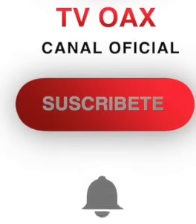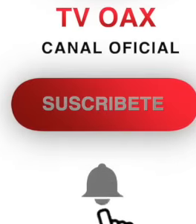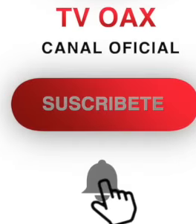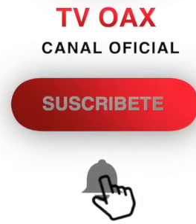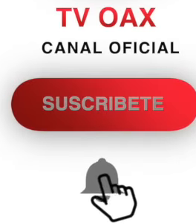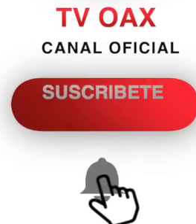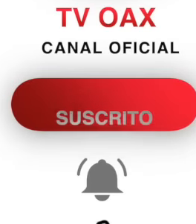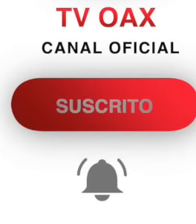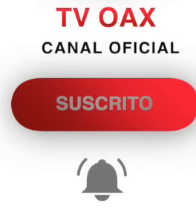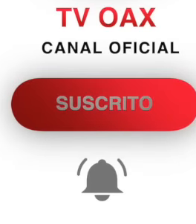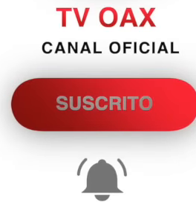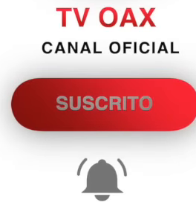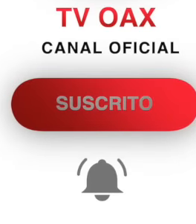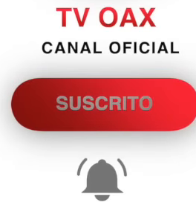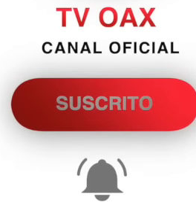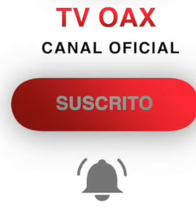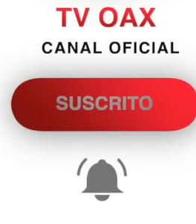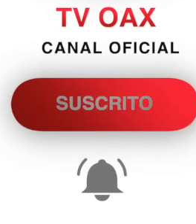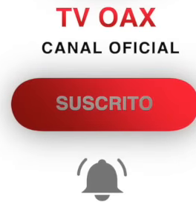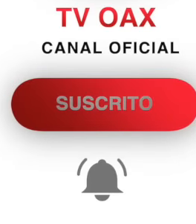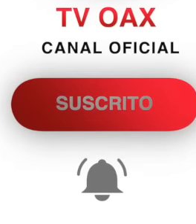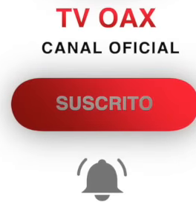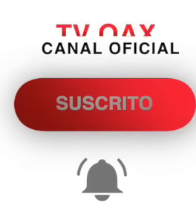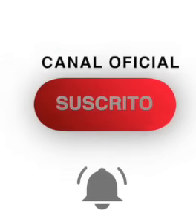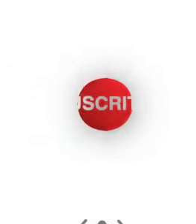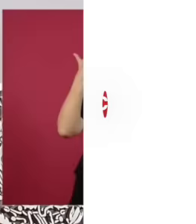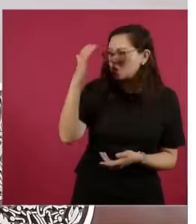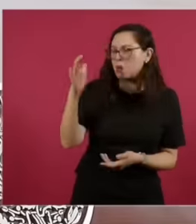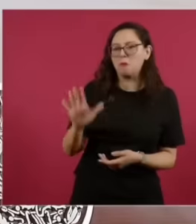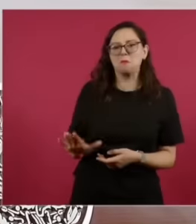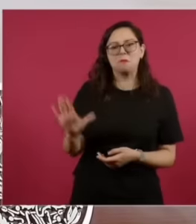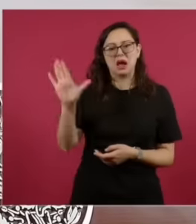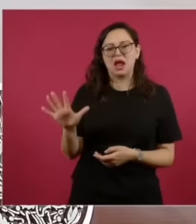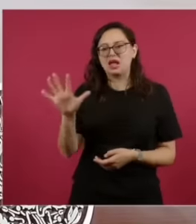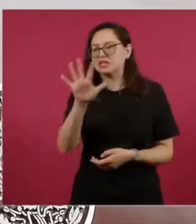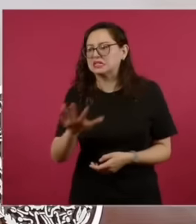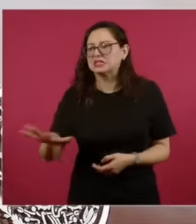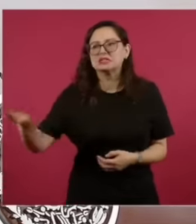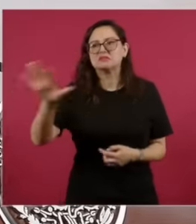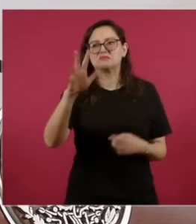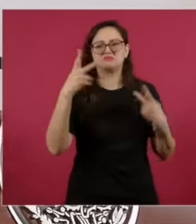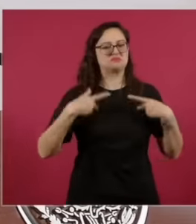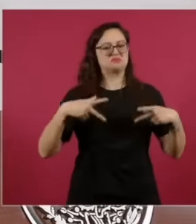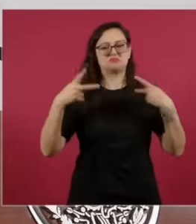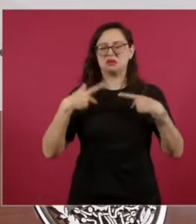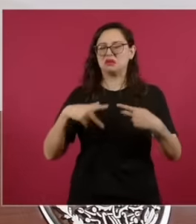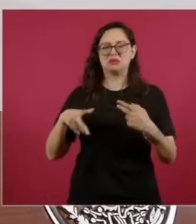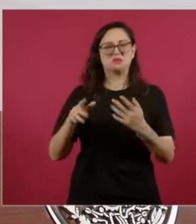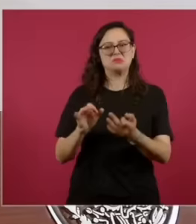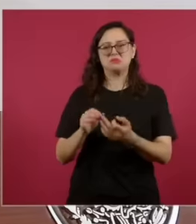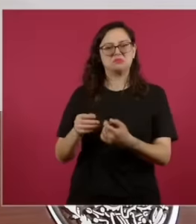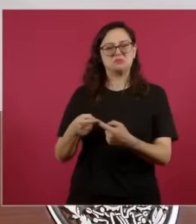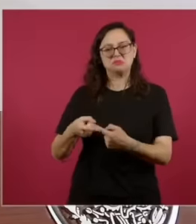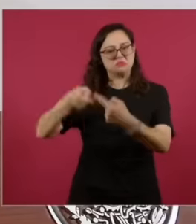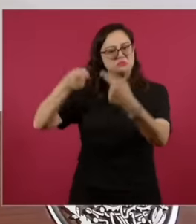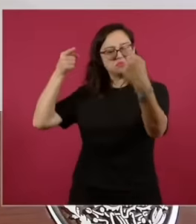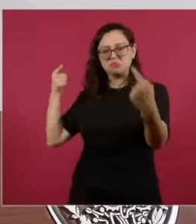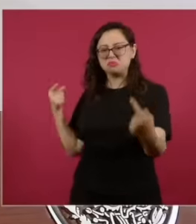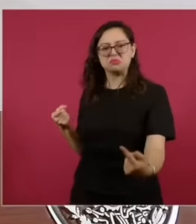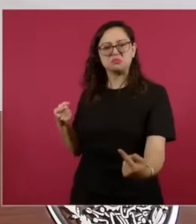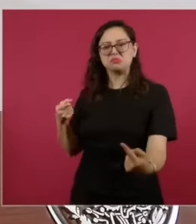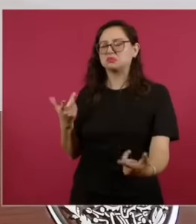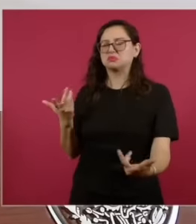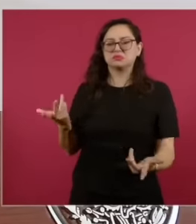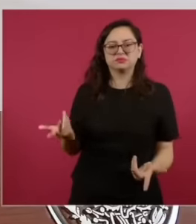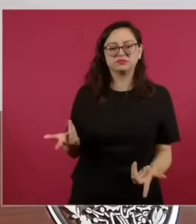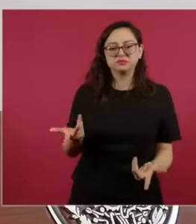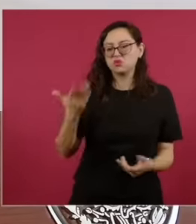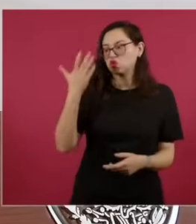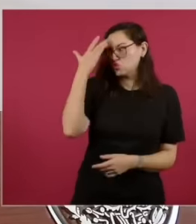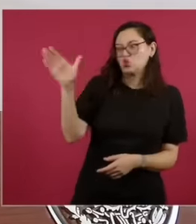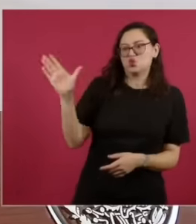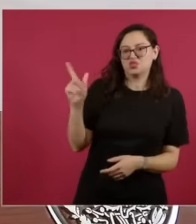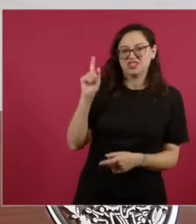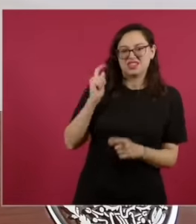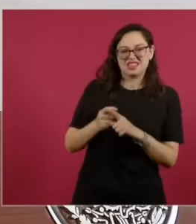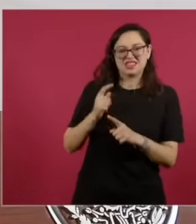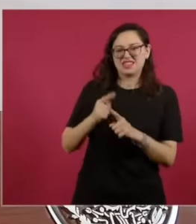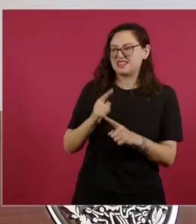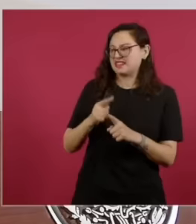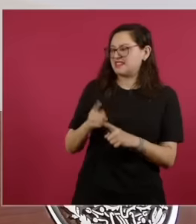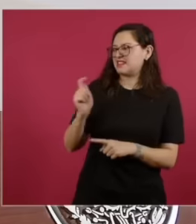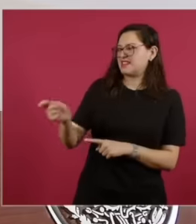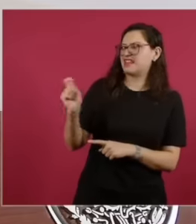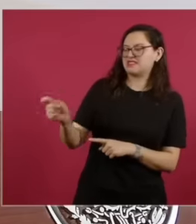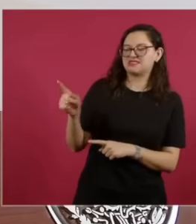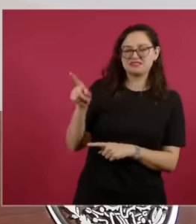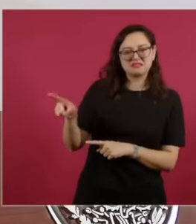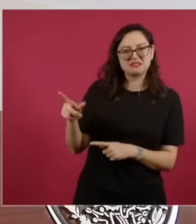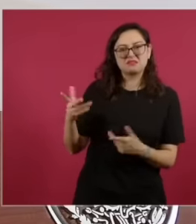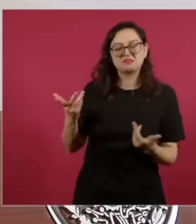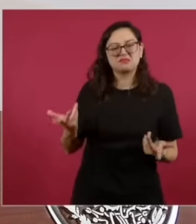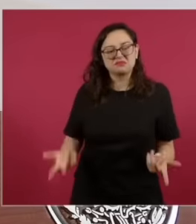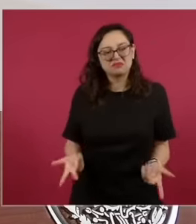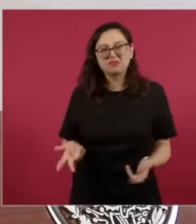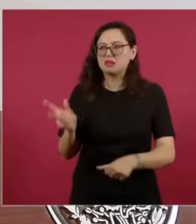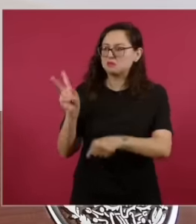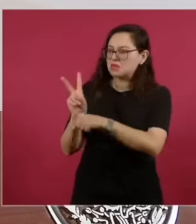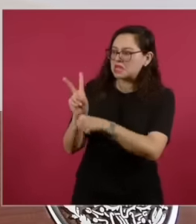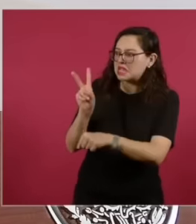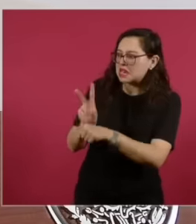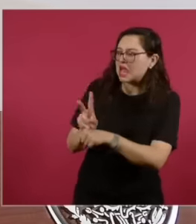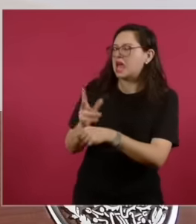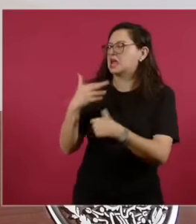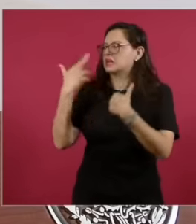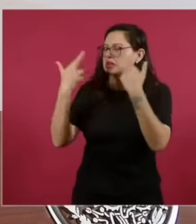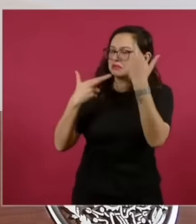unknown where it was never monitored and questioned No judge was punished,